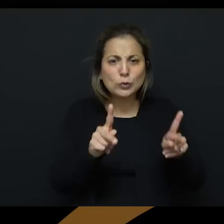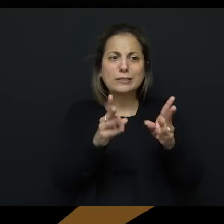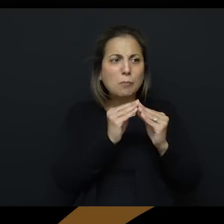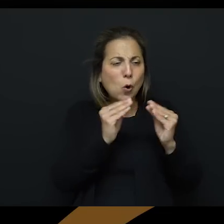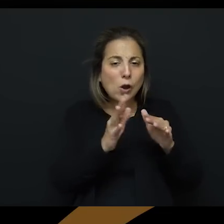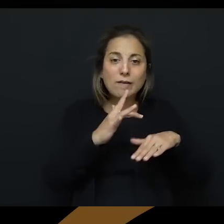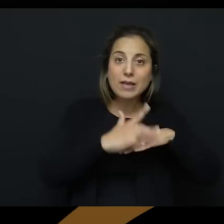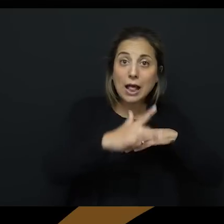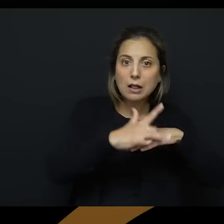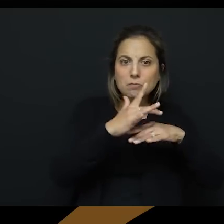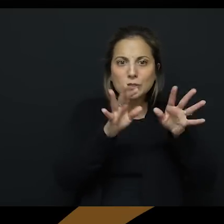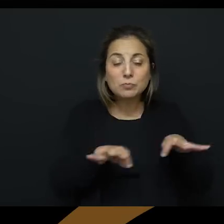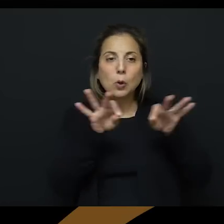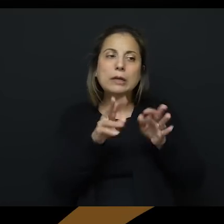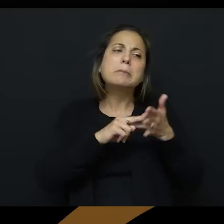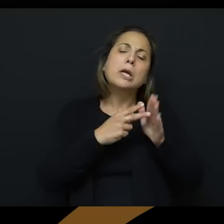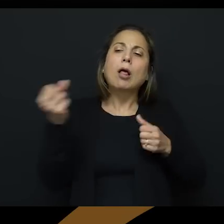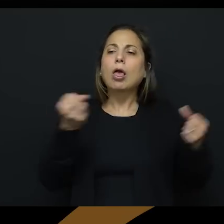because not every actor is meant for every part.